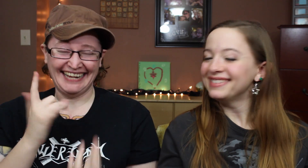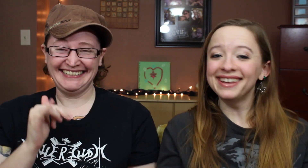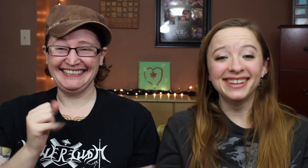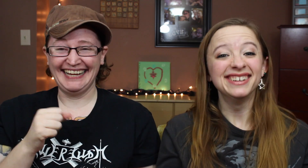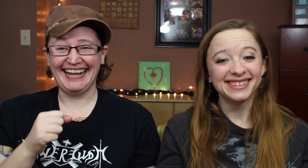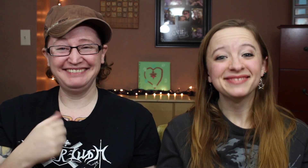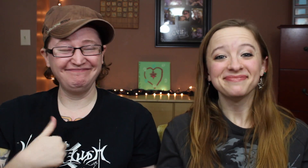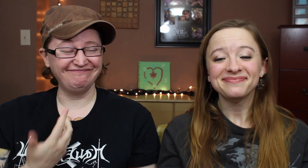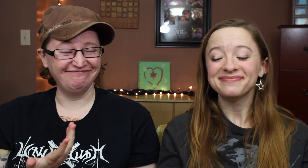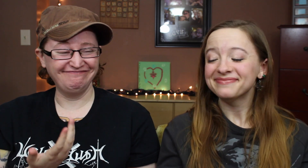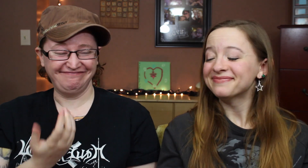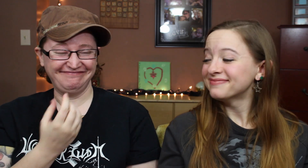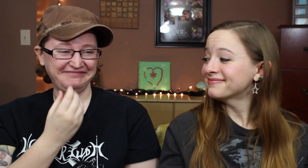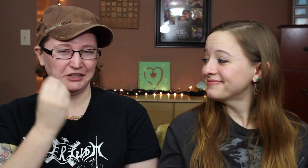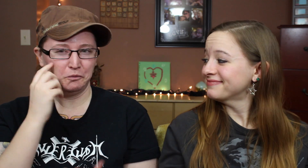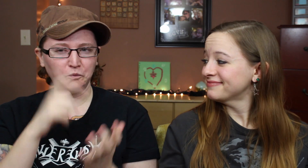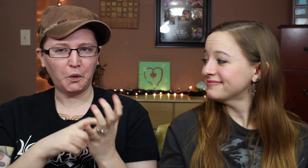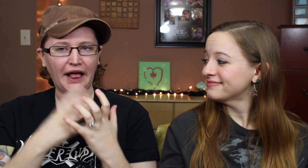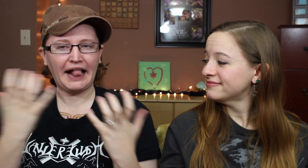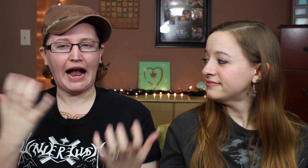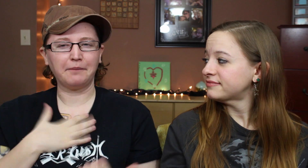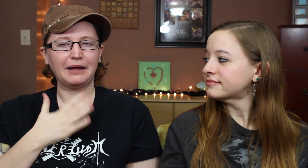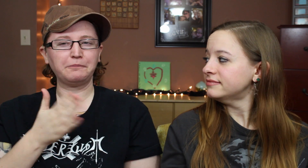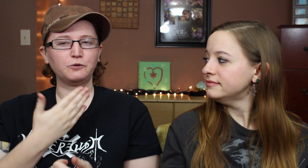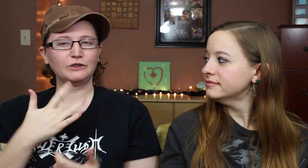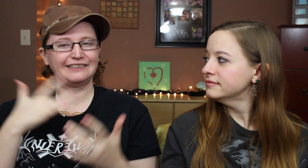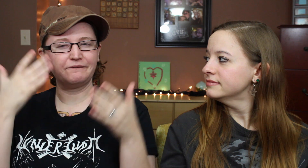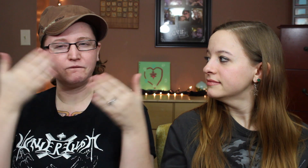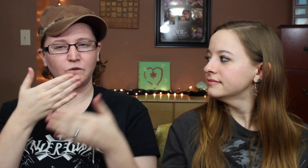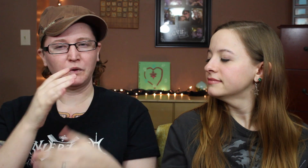Jenna: Yeah unfortunately. I noticed that a lot of my